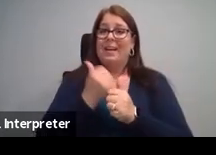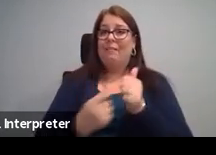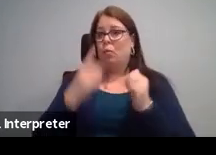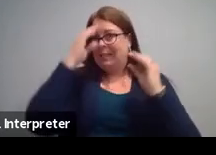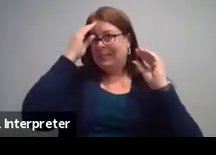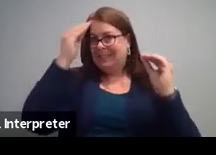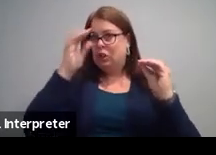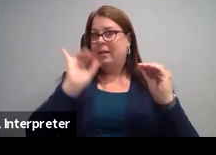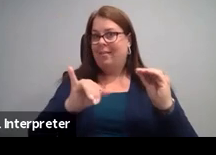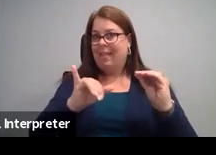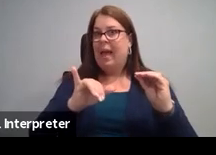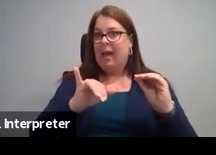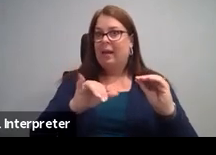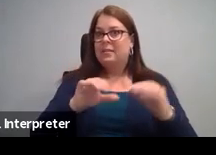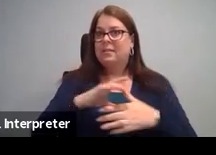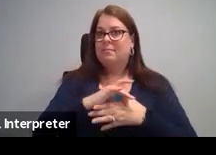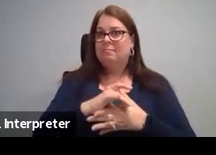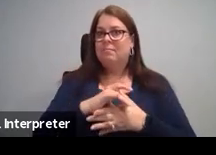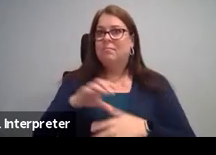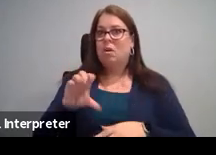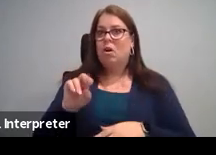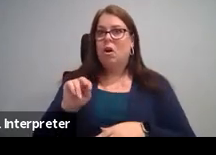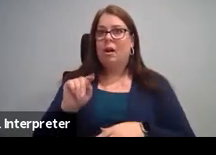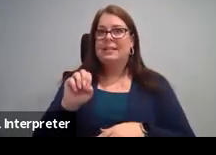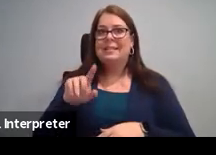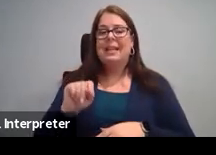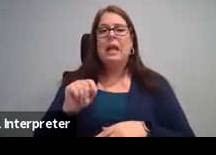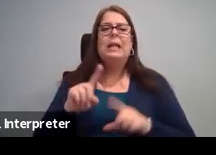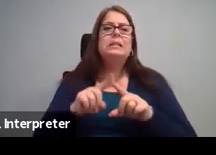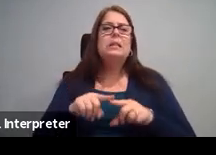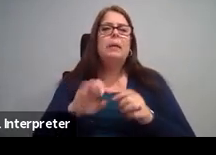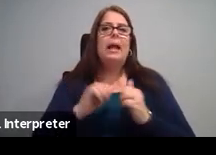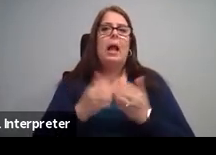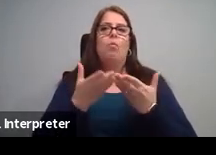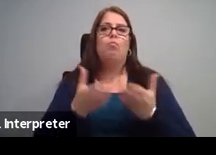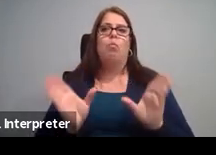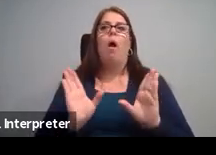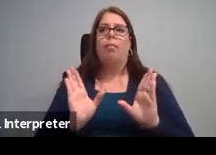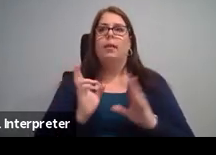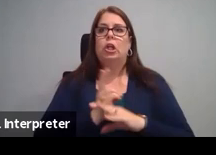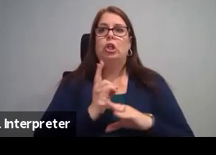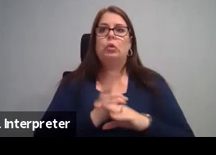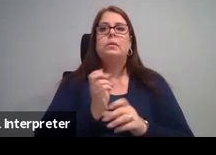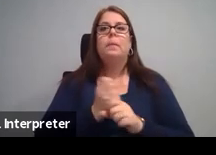Laurie Arnold: And of course, if it's depending on how broadly used it is you just at least one have representatives from all the departments that use the curriculum.